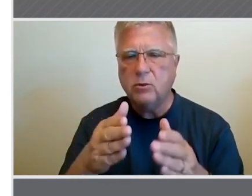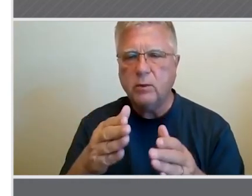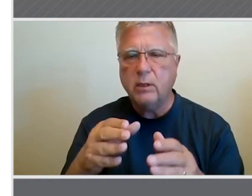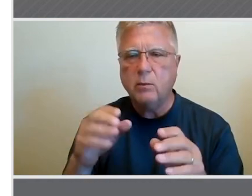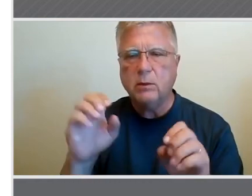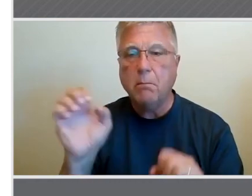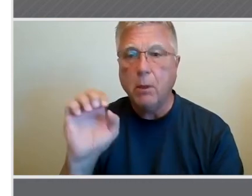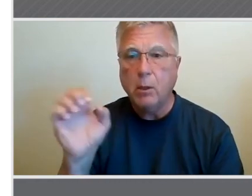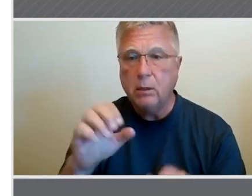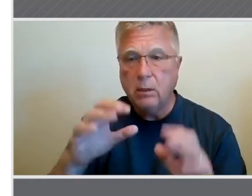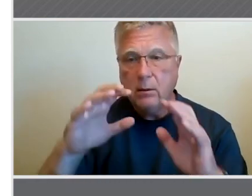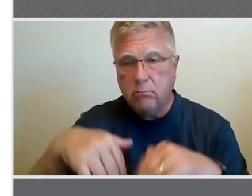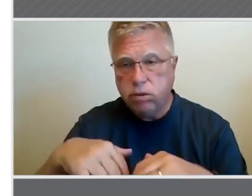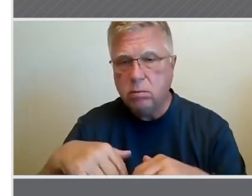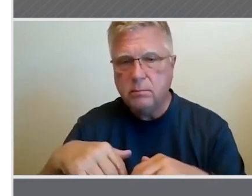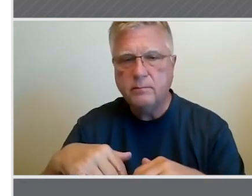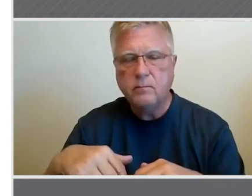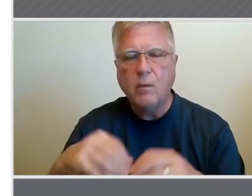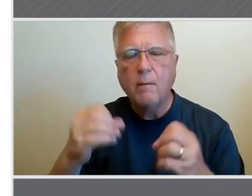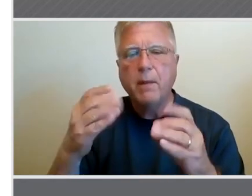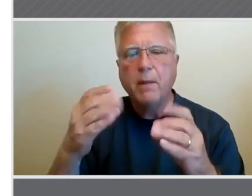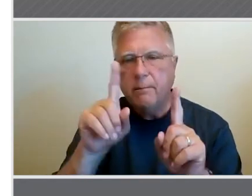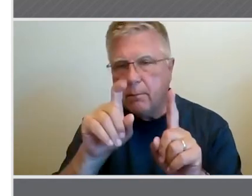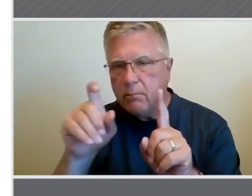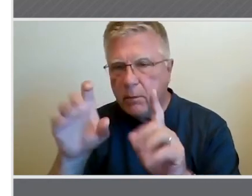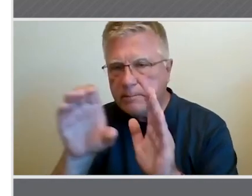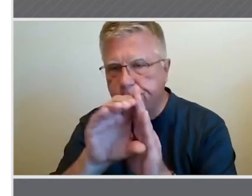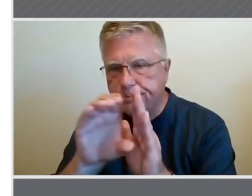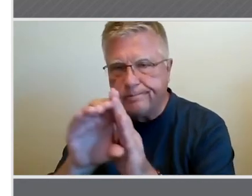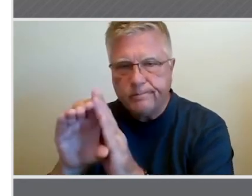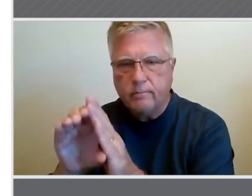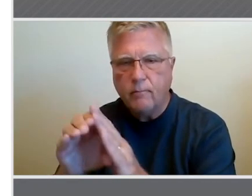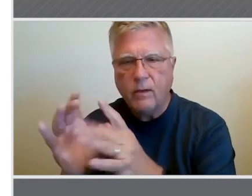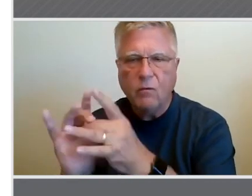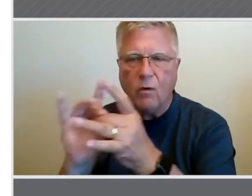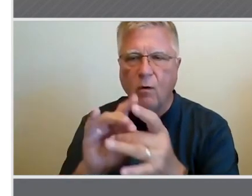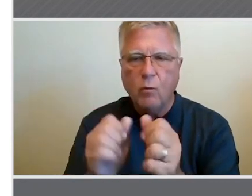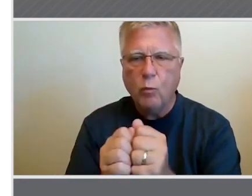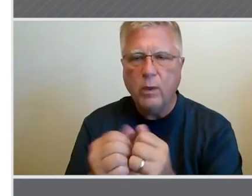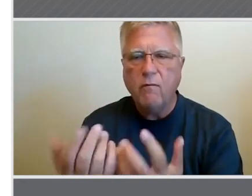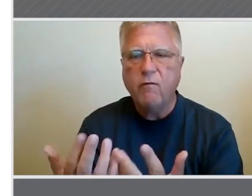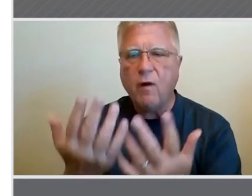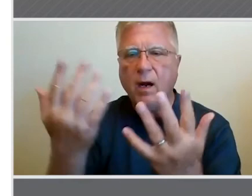In fact, a lot of these photos have to do with fires that had occurred.